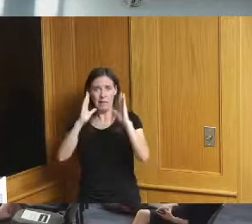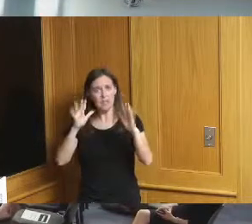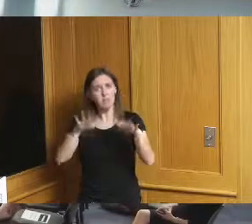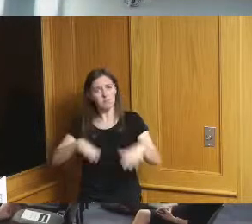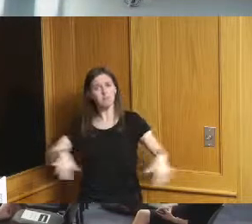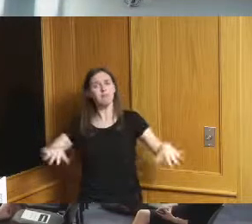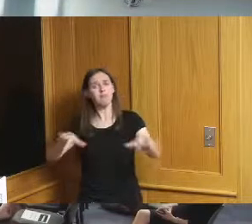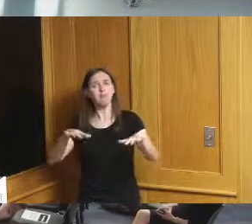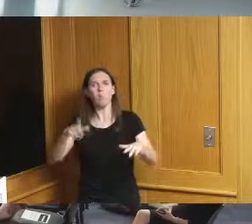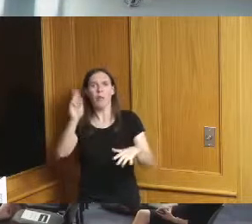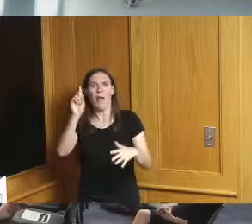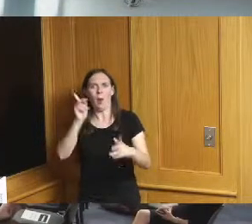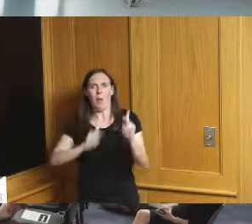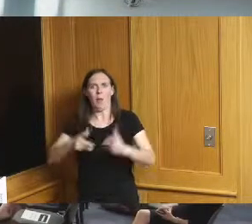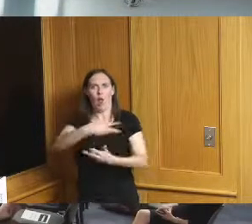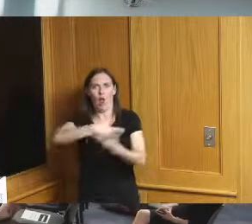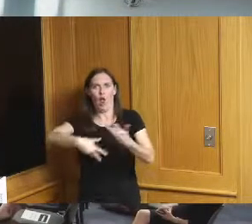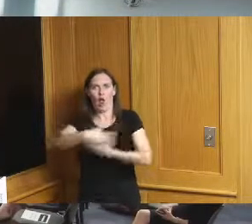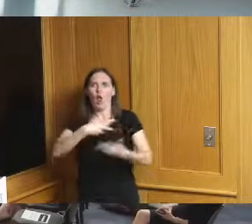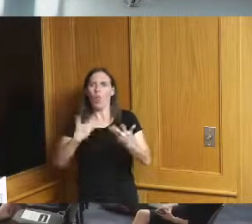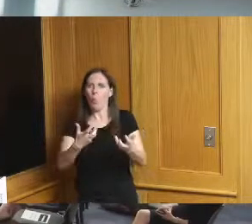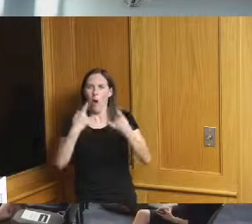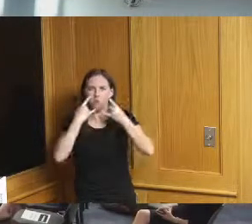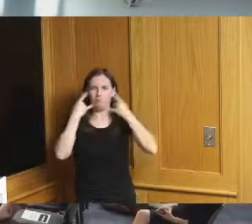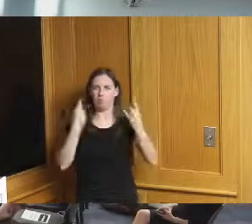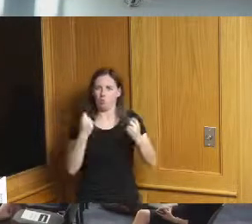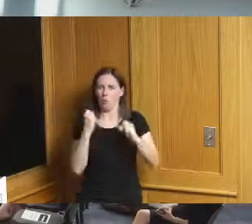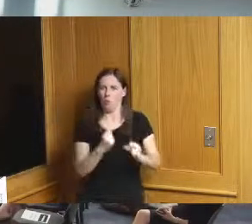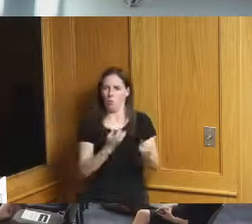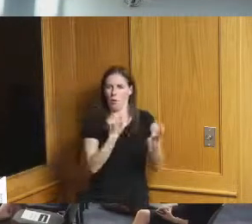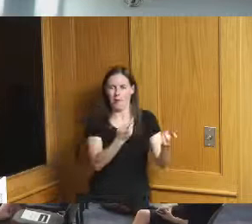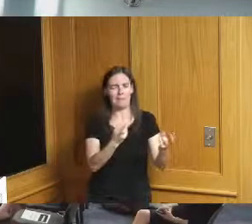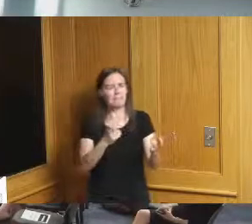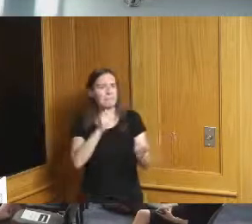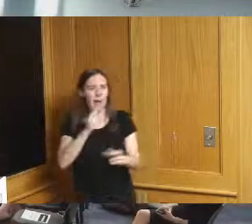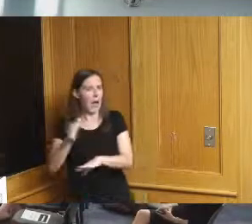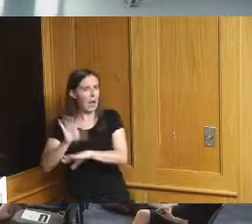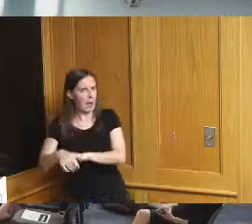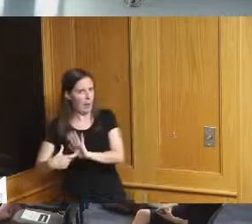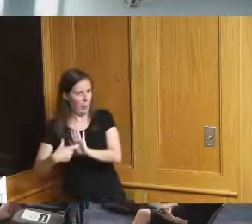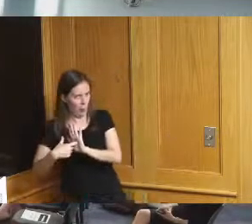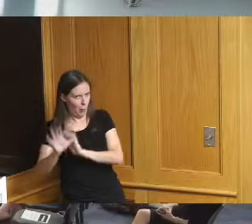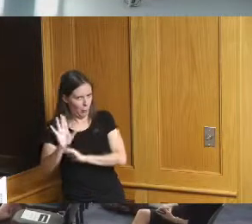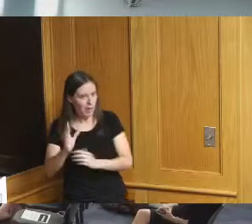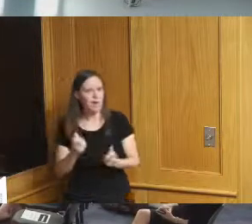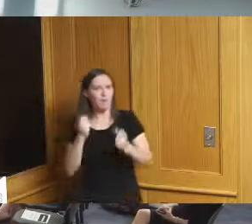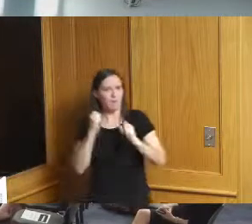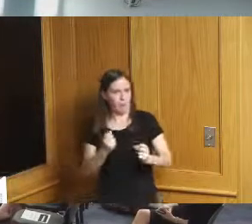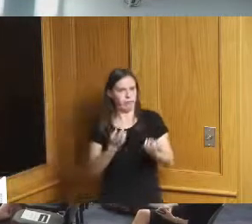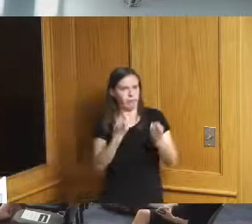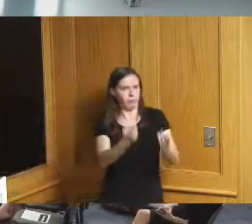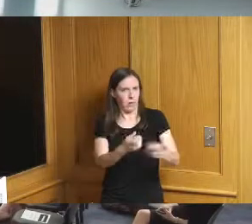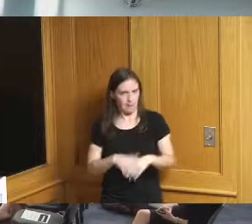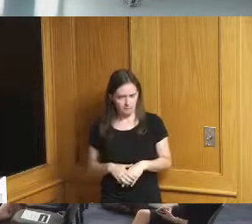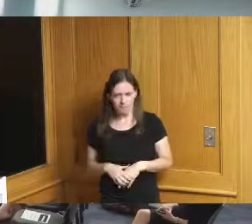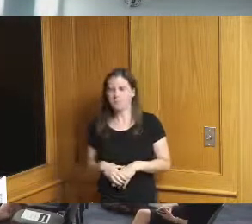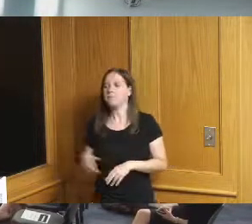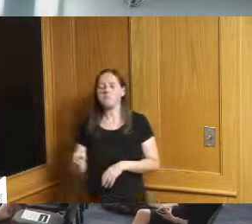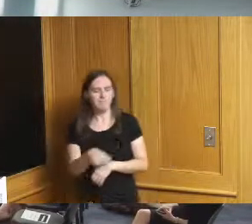and why that's not a mandate so here in Ohio recently there was a passage of Senate Bill 22